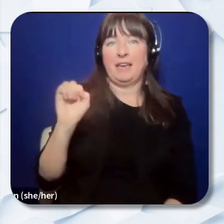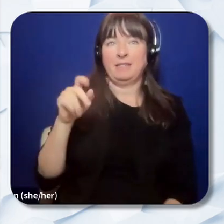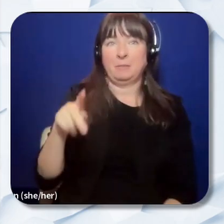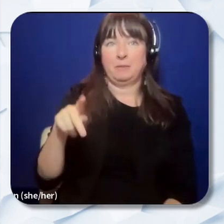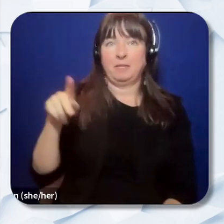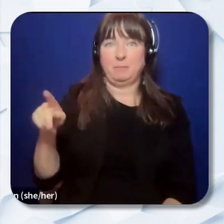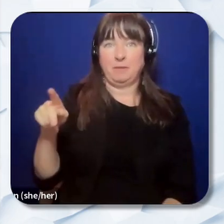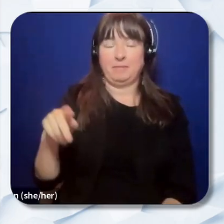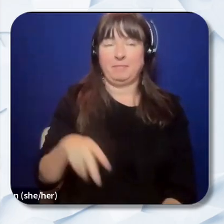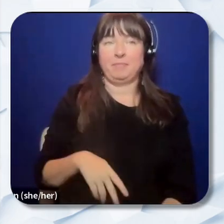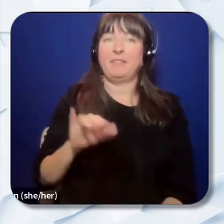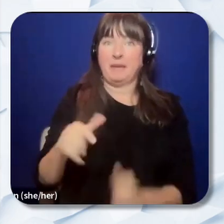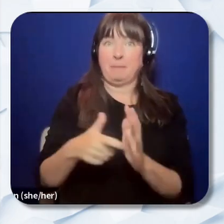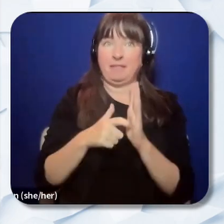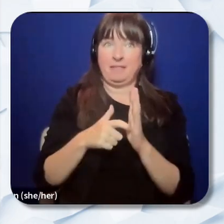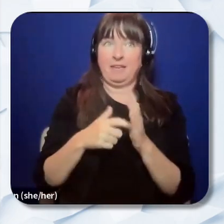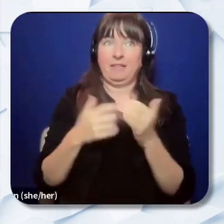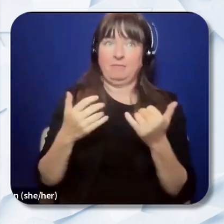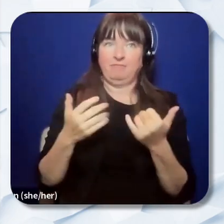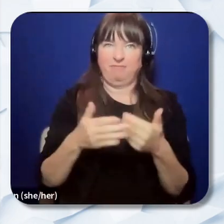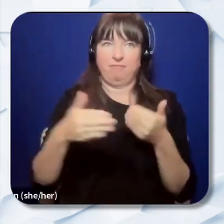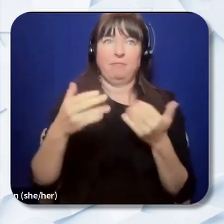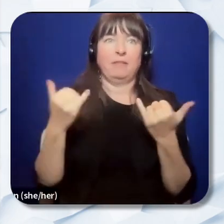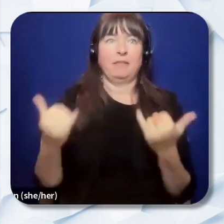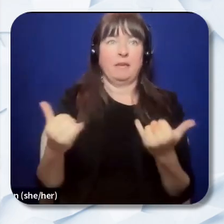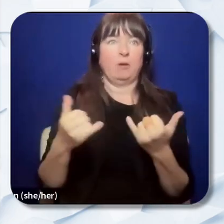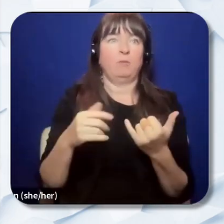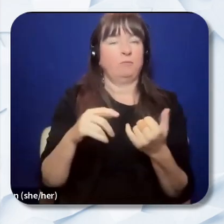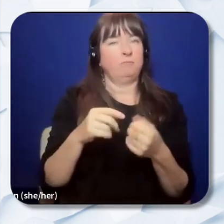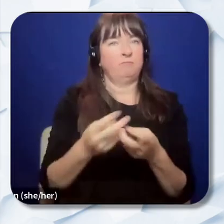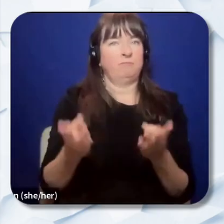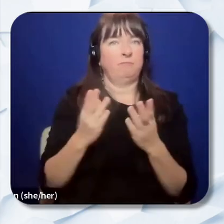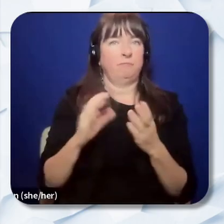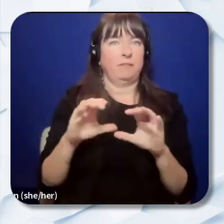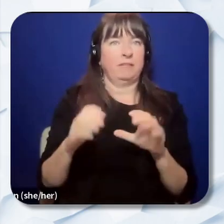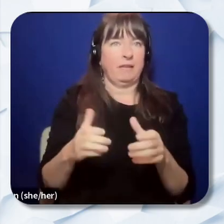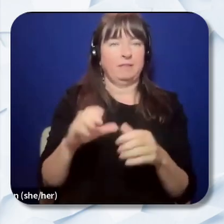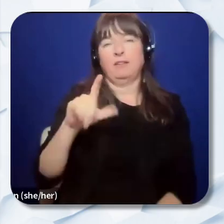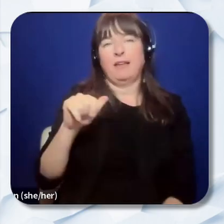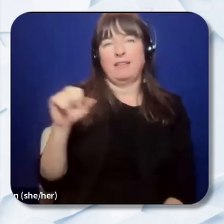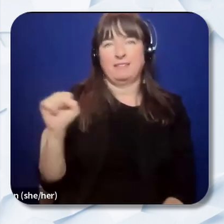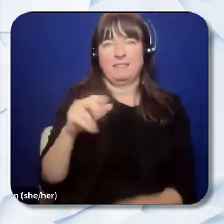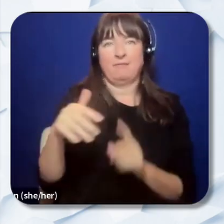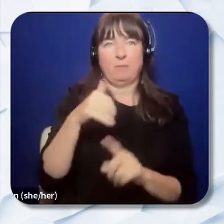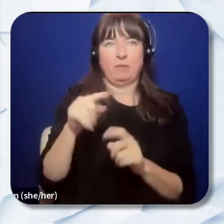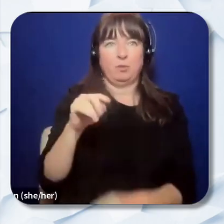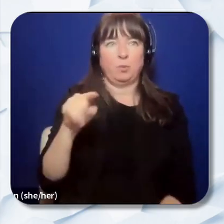mandate came the implementation of CLASS and the CLASS environment tool. This initiative aligns